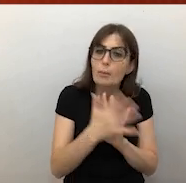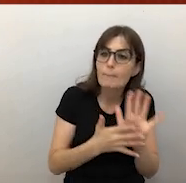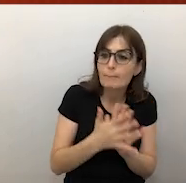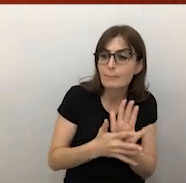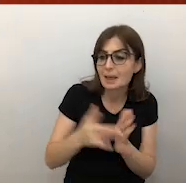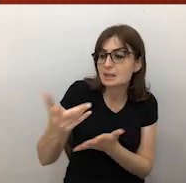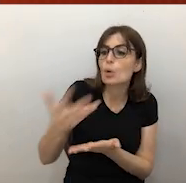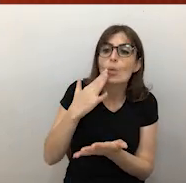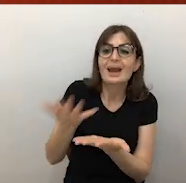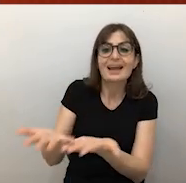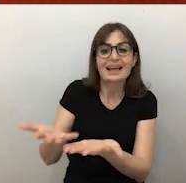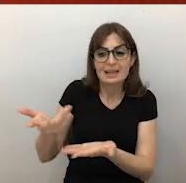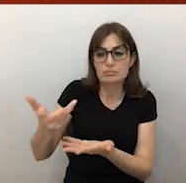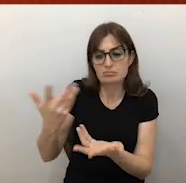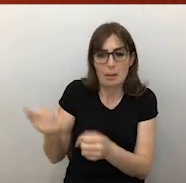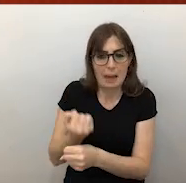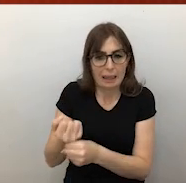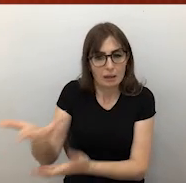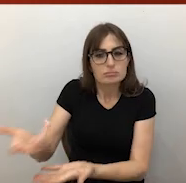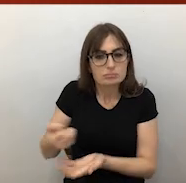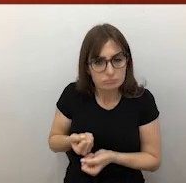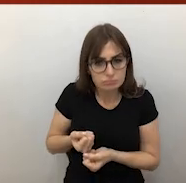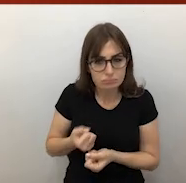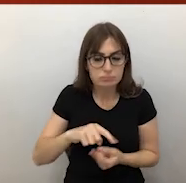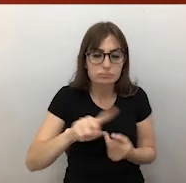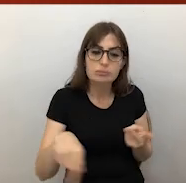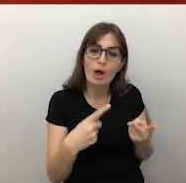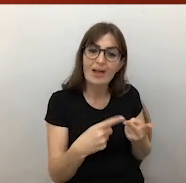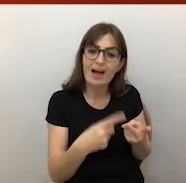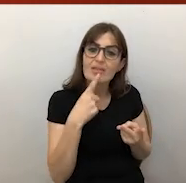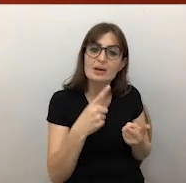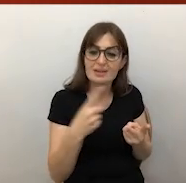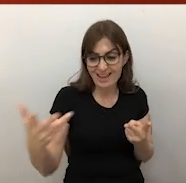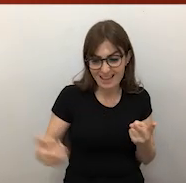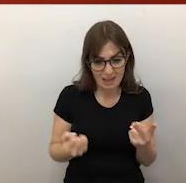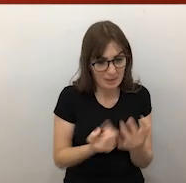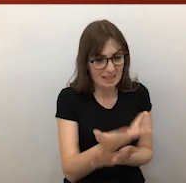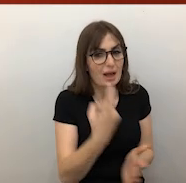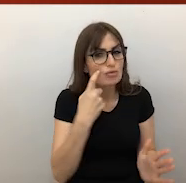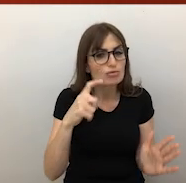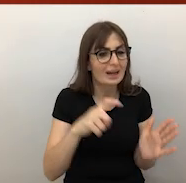That is when they are earned or incurred in accordance with accounting standards. On the other hand, income